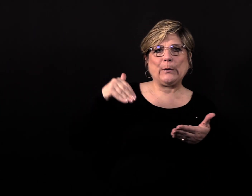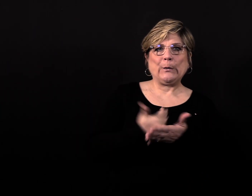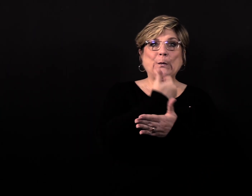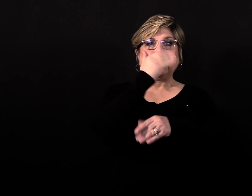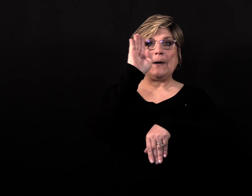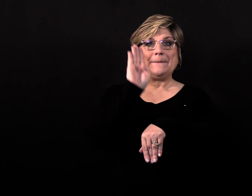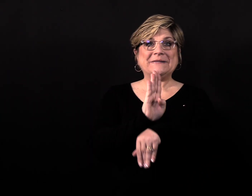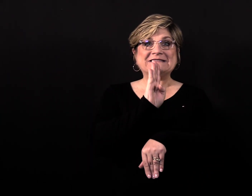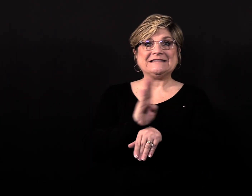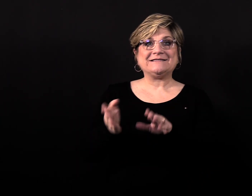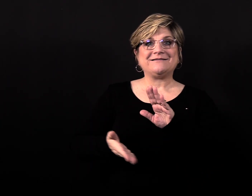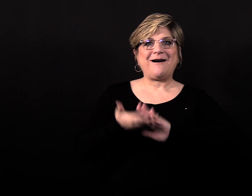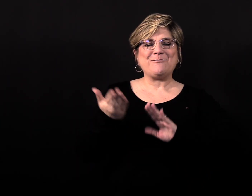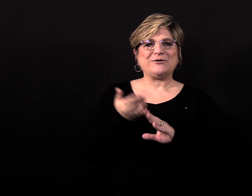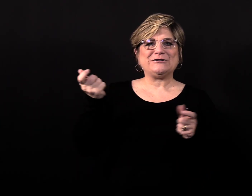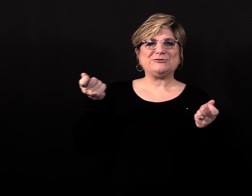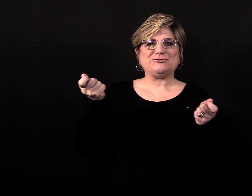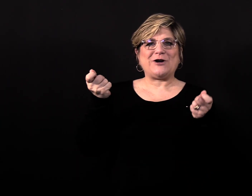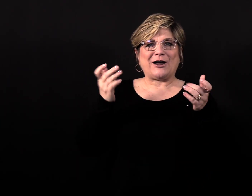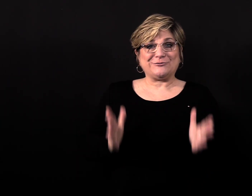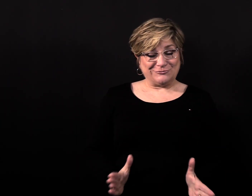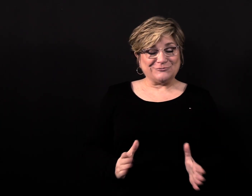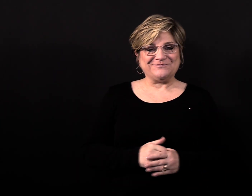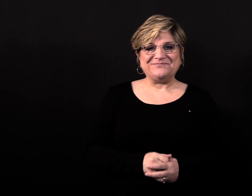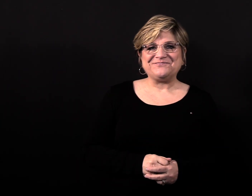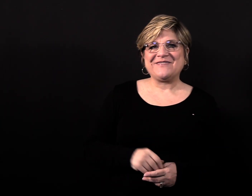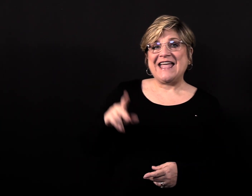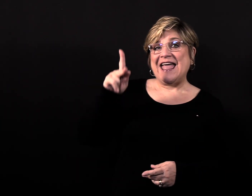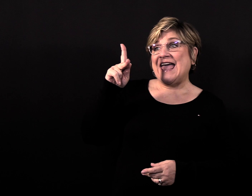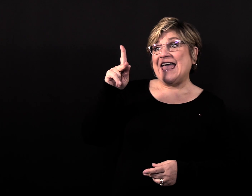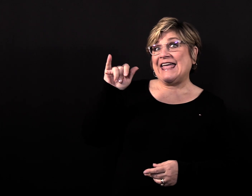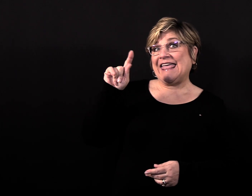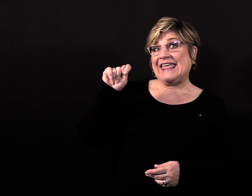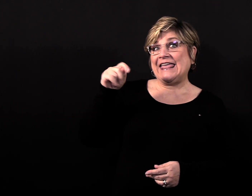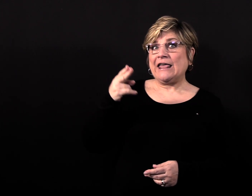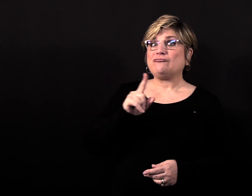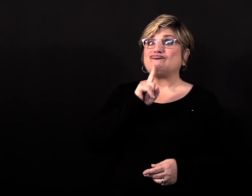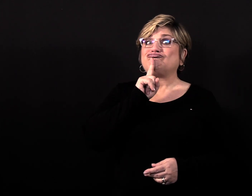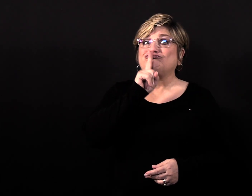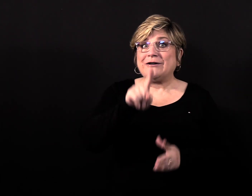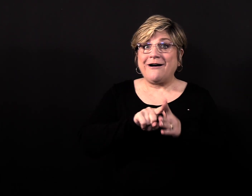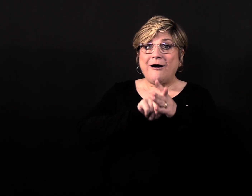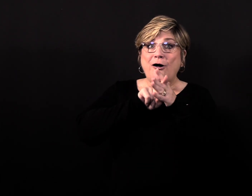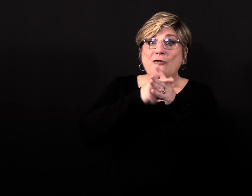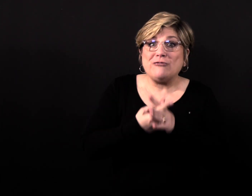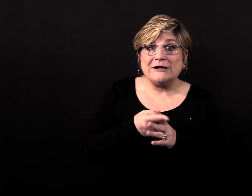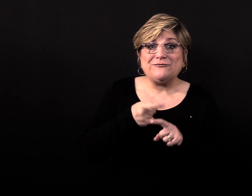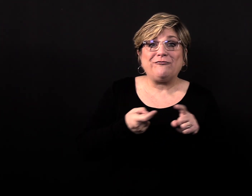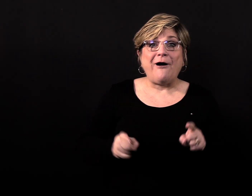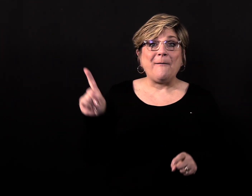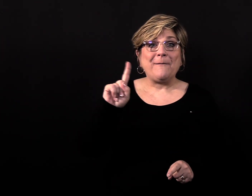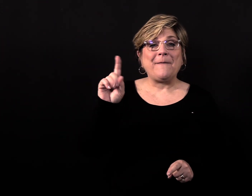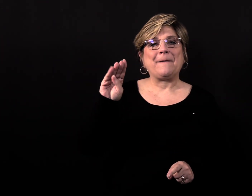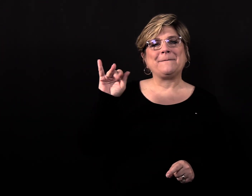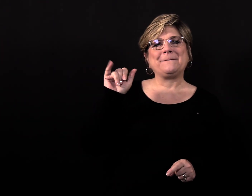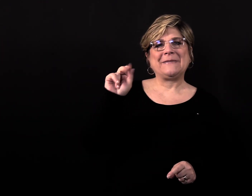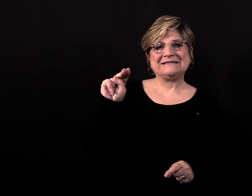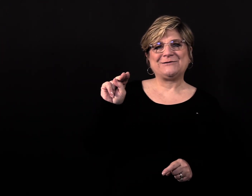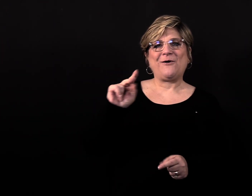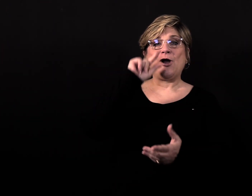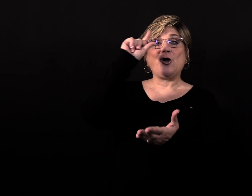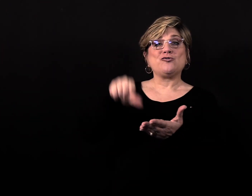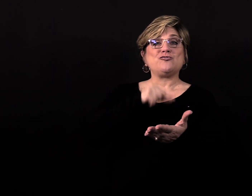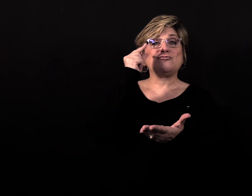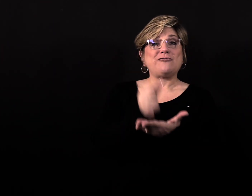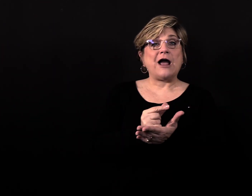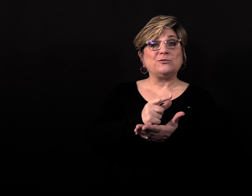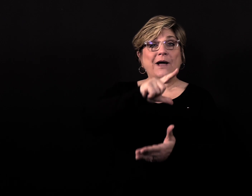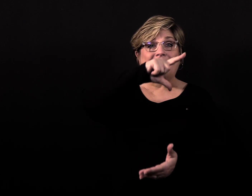Operations Director. Keith is originally from Minnesota and graduated from Gallaudet